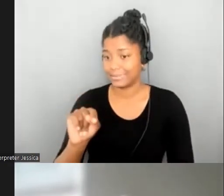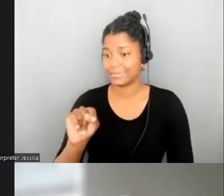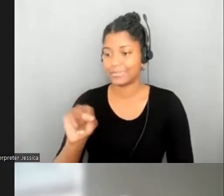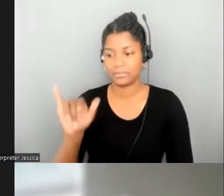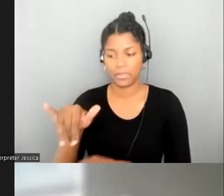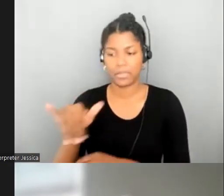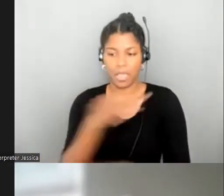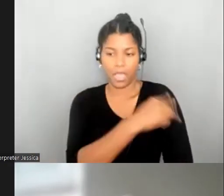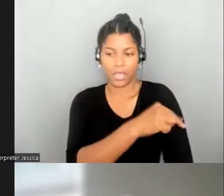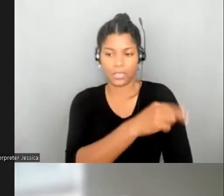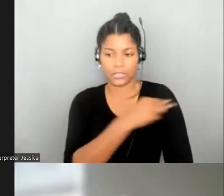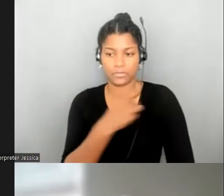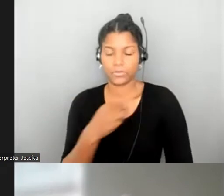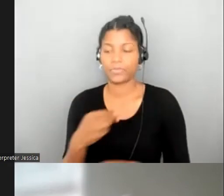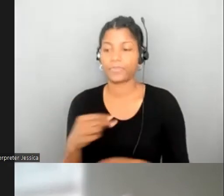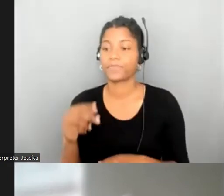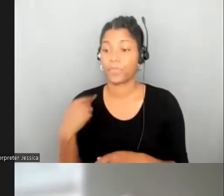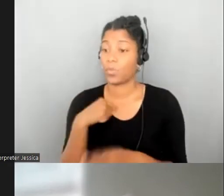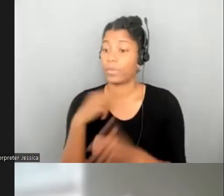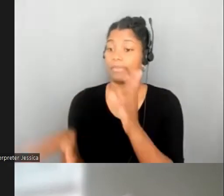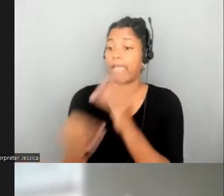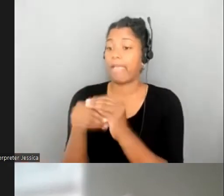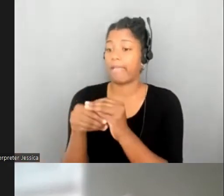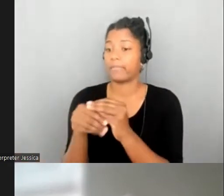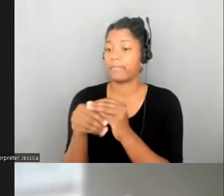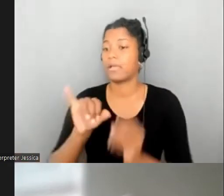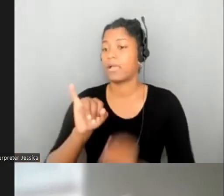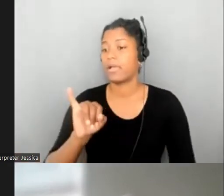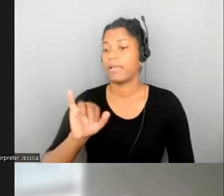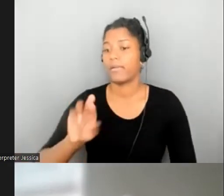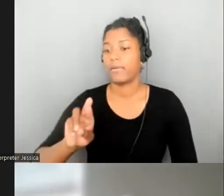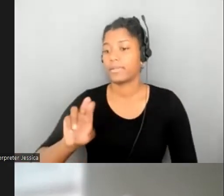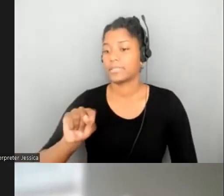We started adding the IRTC piece is what we were already doing.